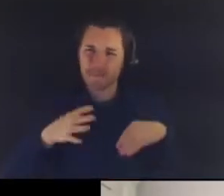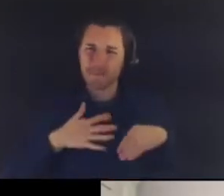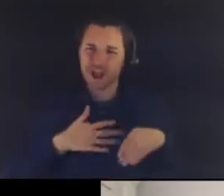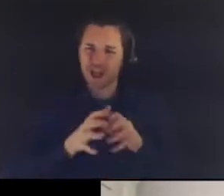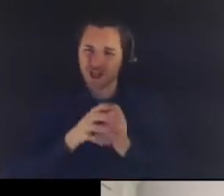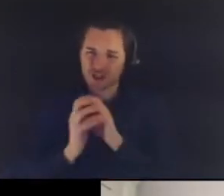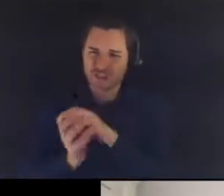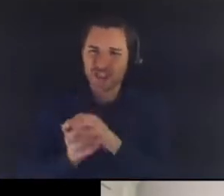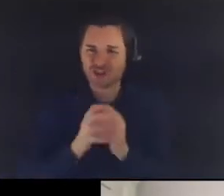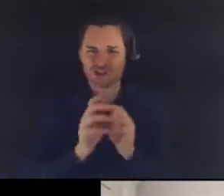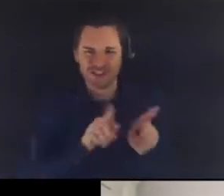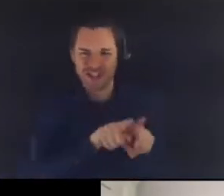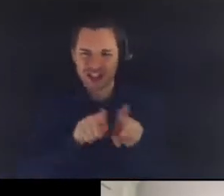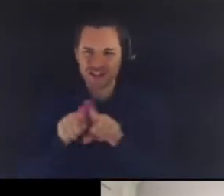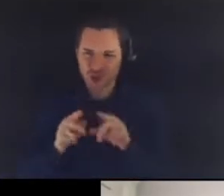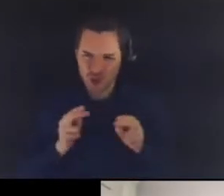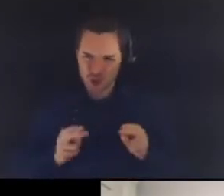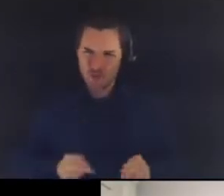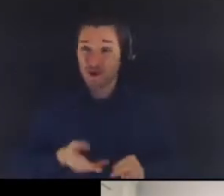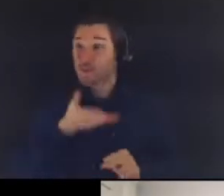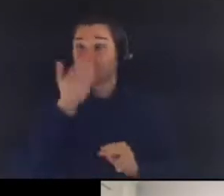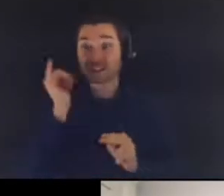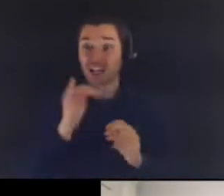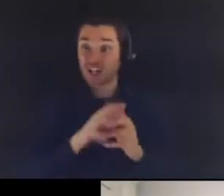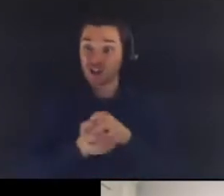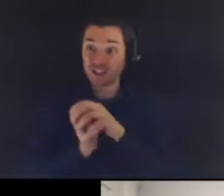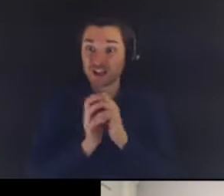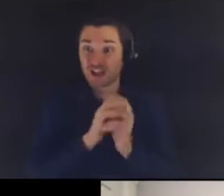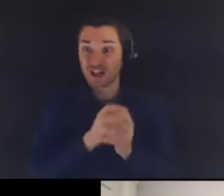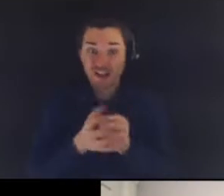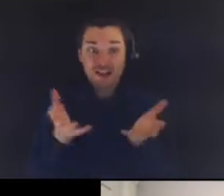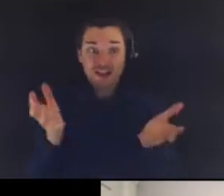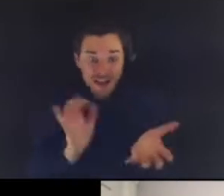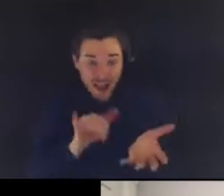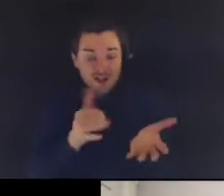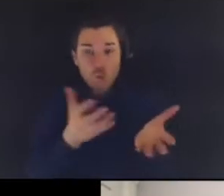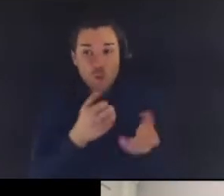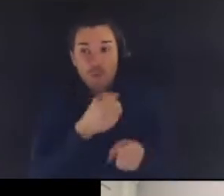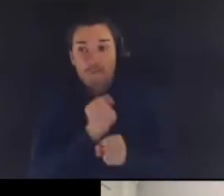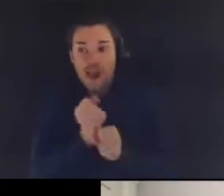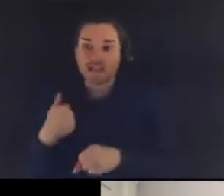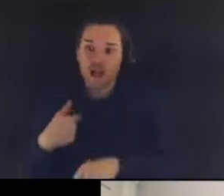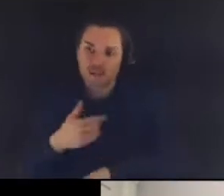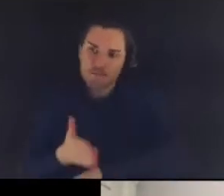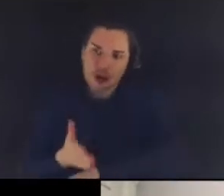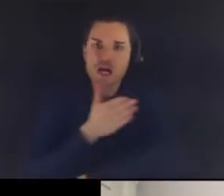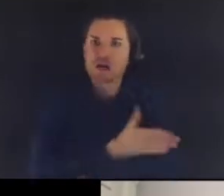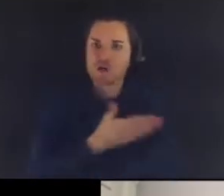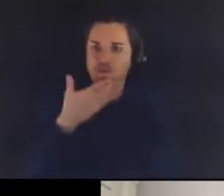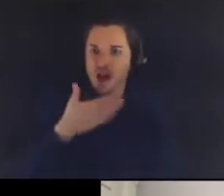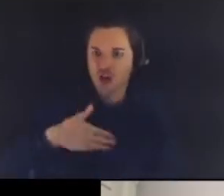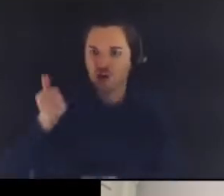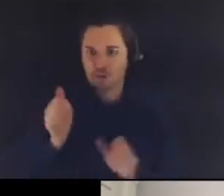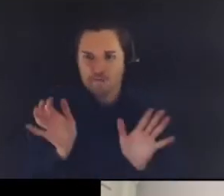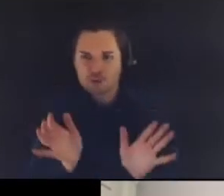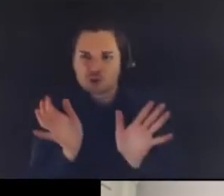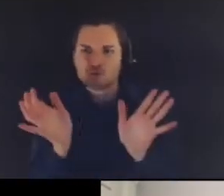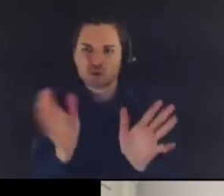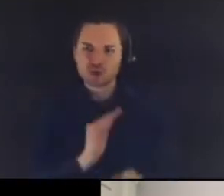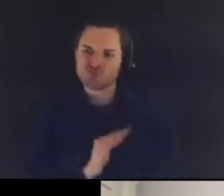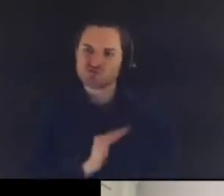us and what makes us better and pushes us forward and makes us unique.